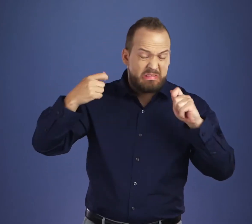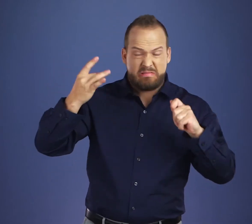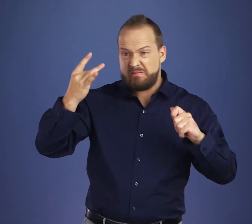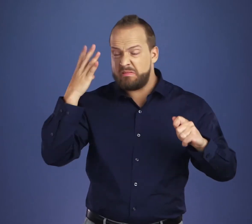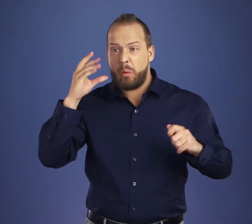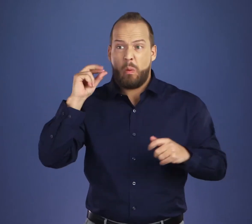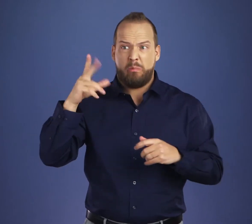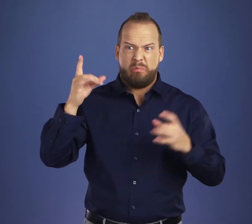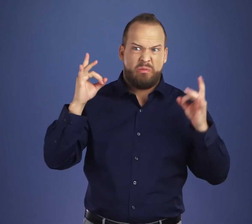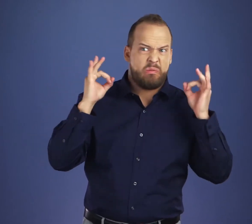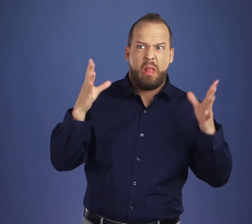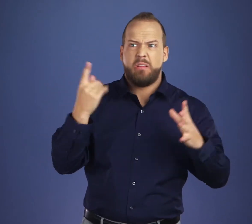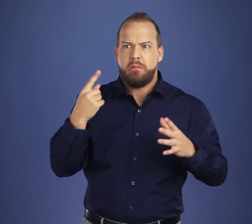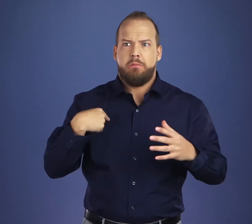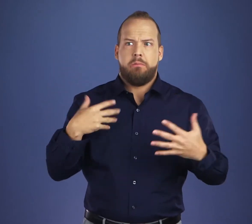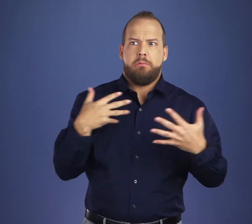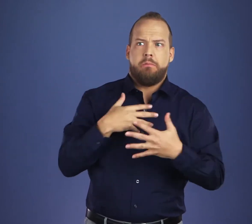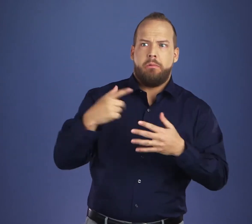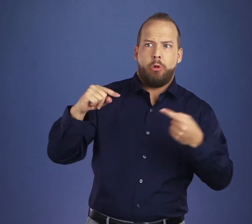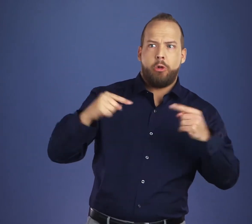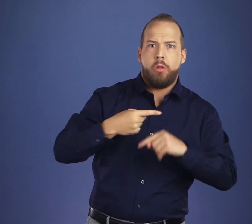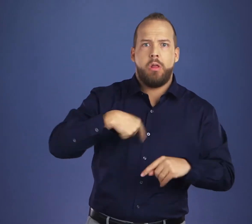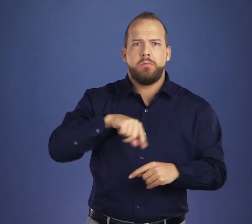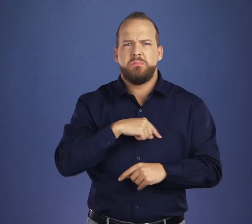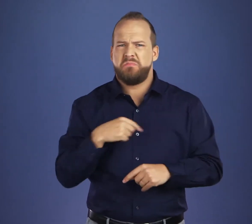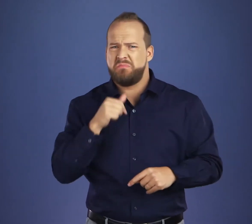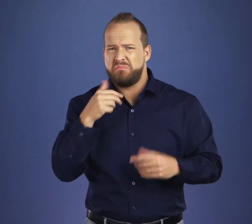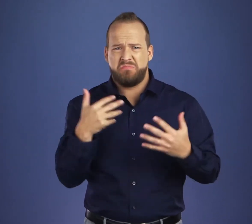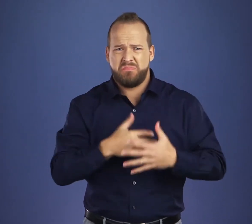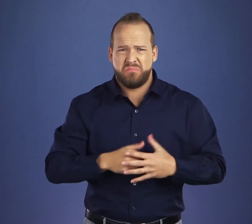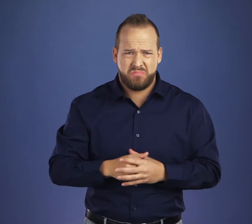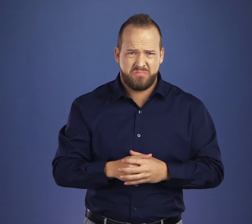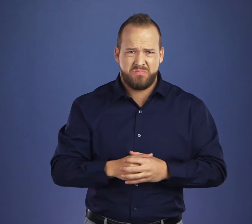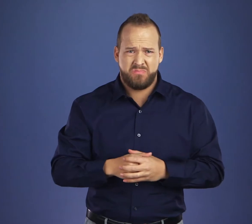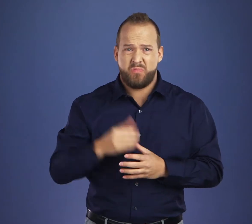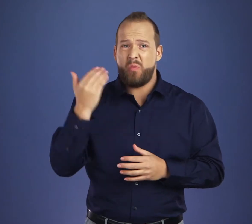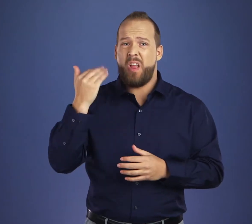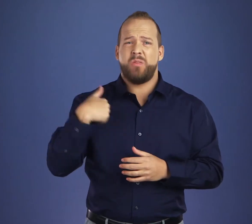We aren’t a bit afraid you’ll harm us, never mind how twisted or violent you may be.